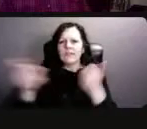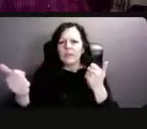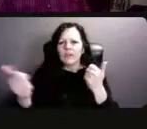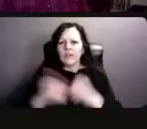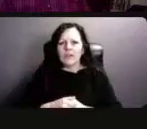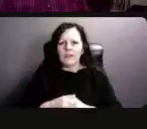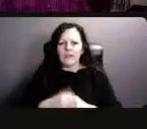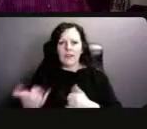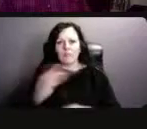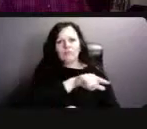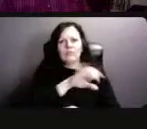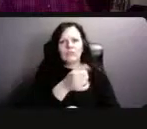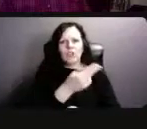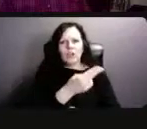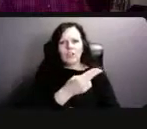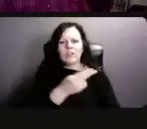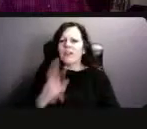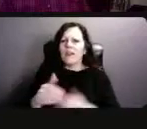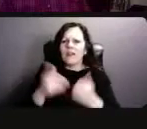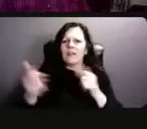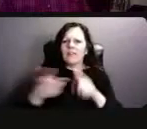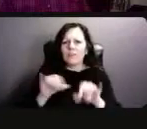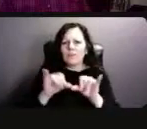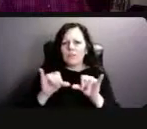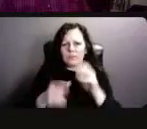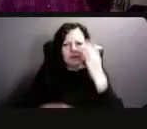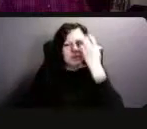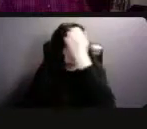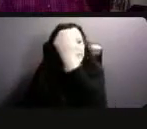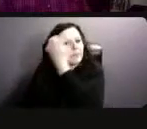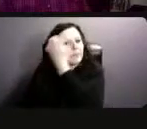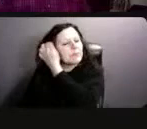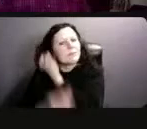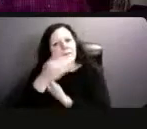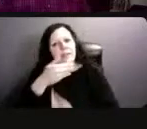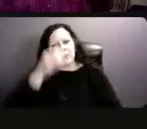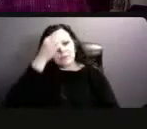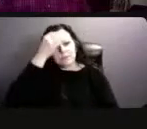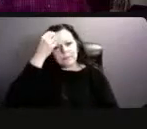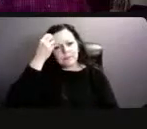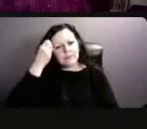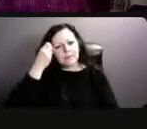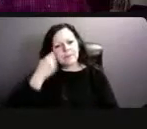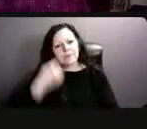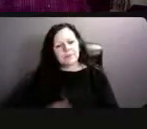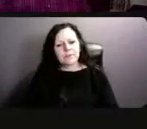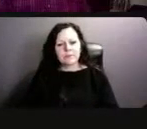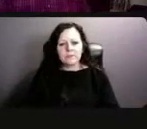THINGS LIKE THE BOND PLAY INTO THAT OR IS THAT TOTALLY SEPARATE?